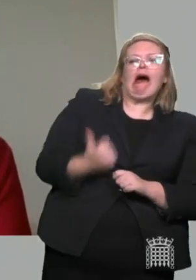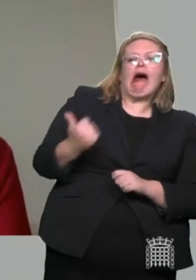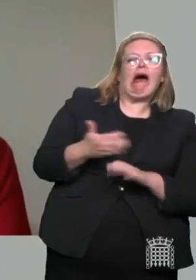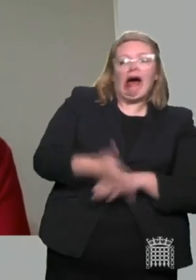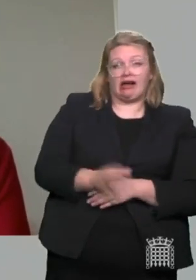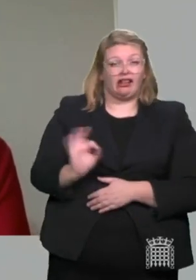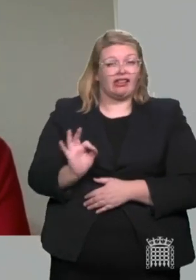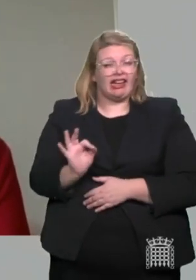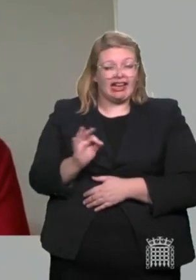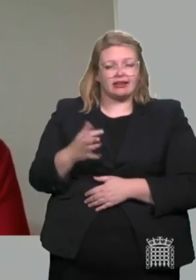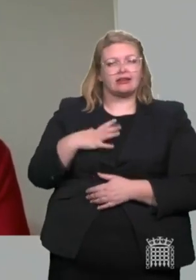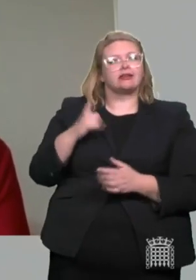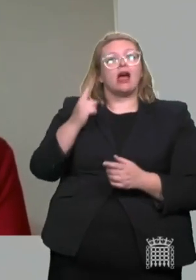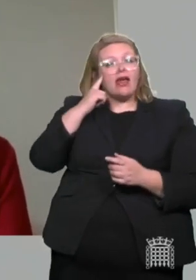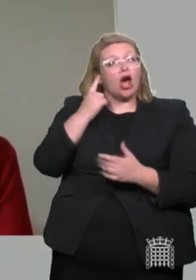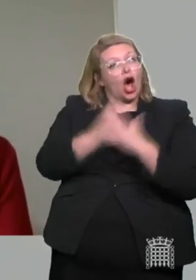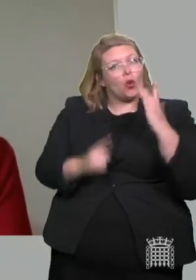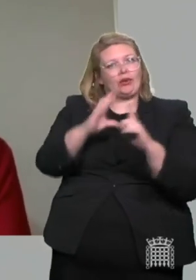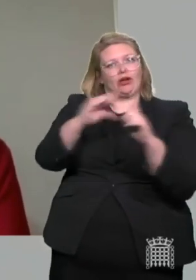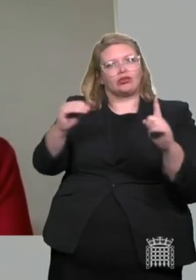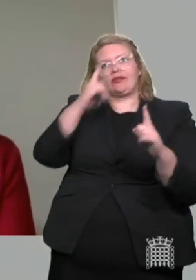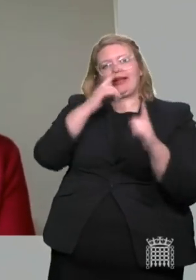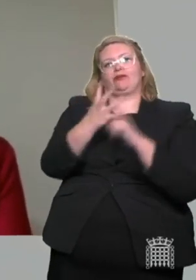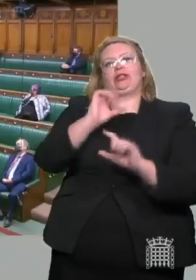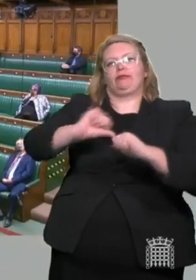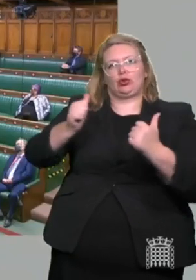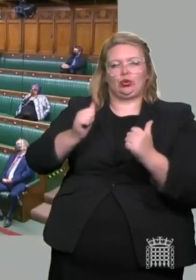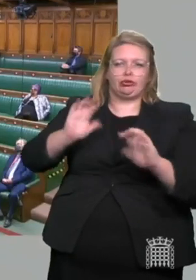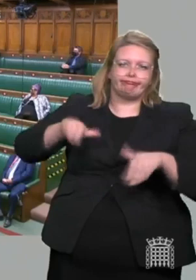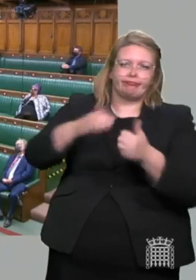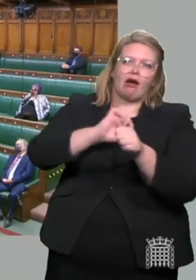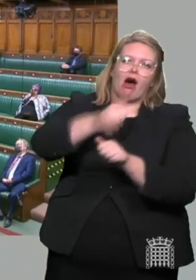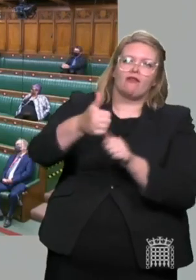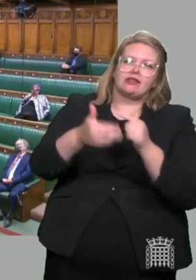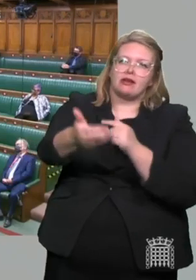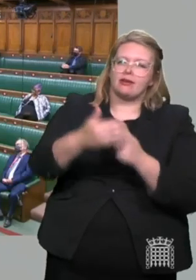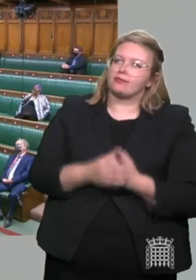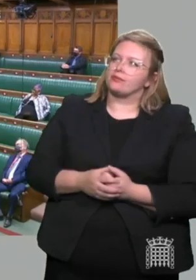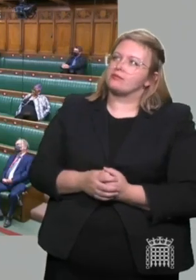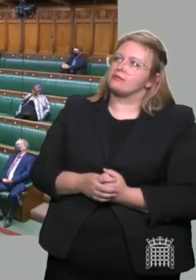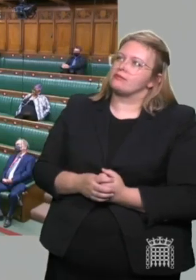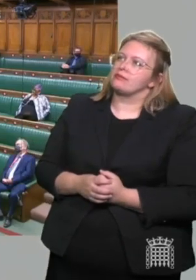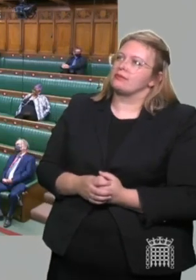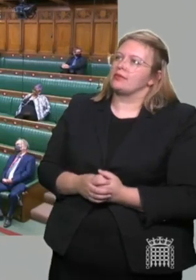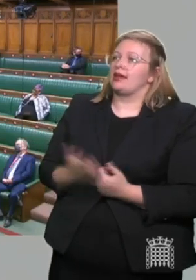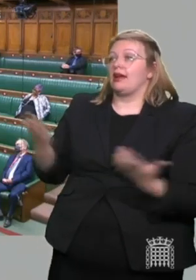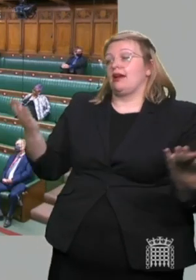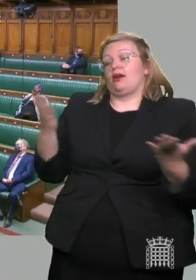and only the Conservatives will deliver on that. [Interruption.] The Prime Minister Well, Mr Speaker, they don’t like that